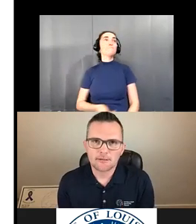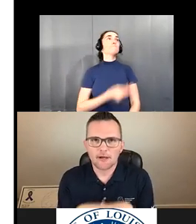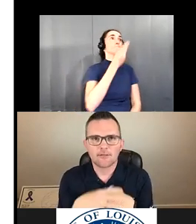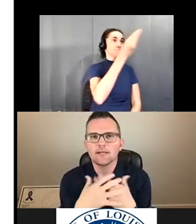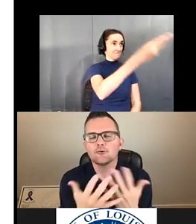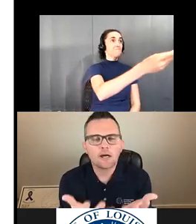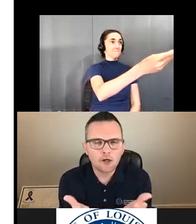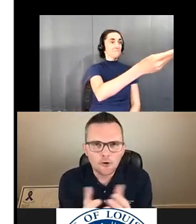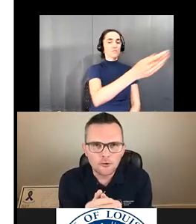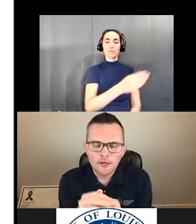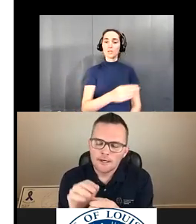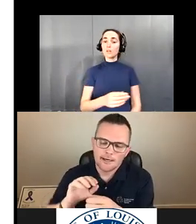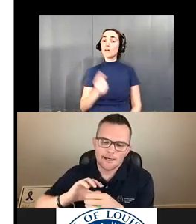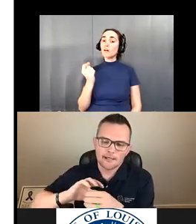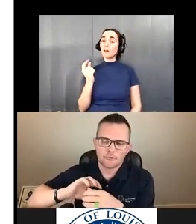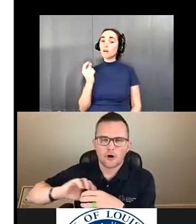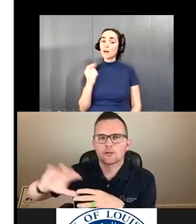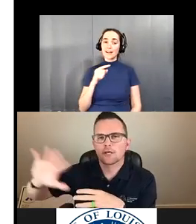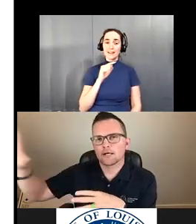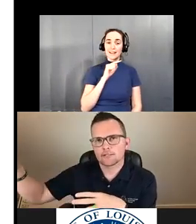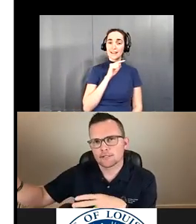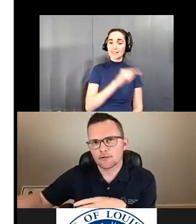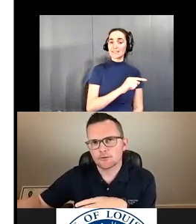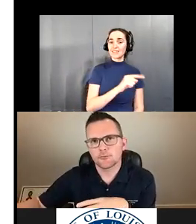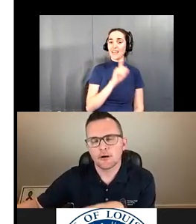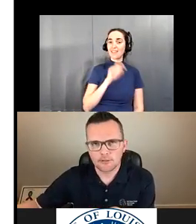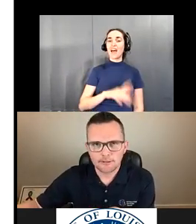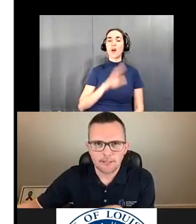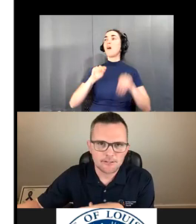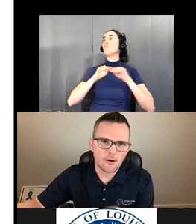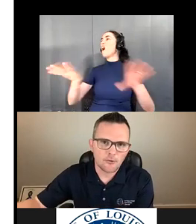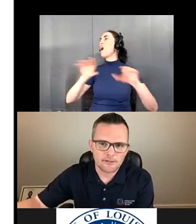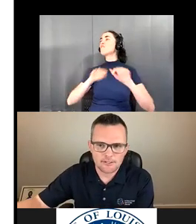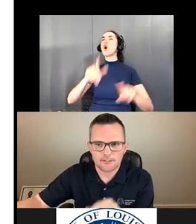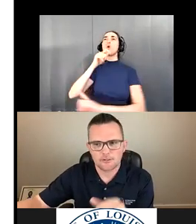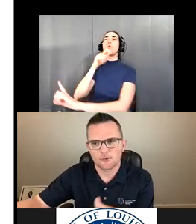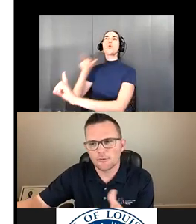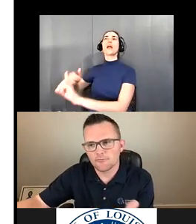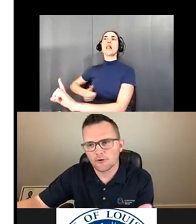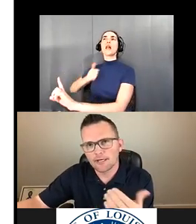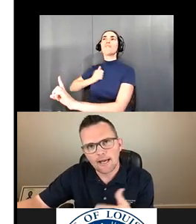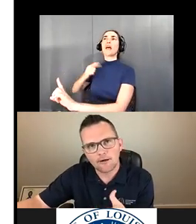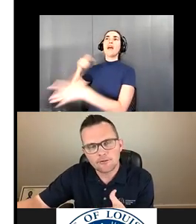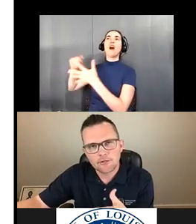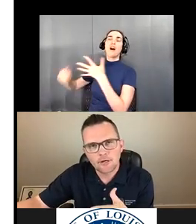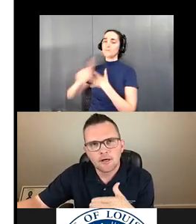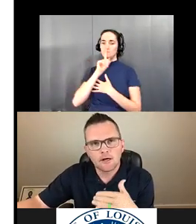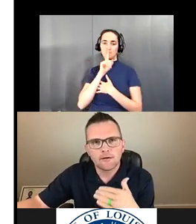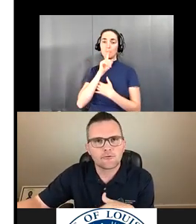now they do not go and broadcast this out to the public. 15:42:30 That is not what this is, this would be for in house information.